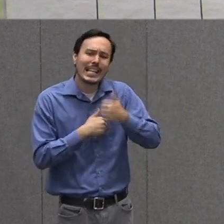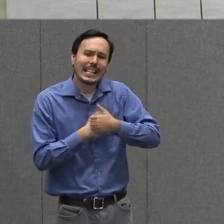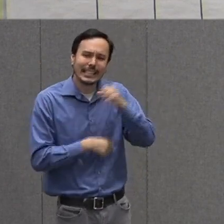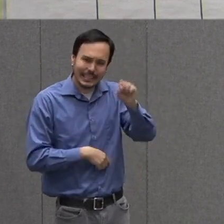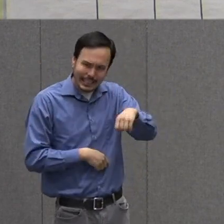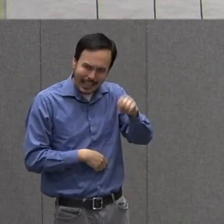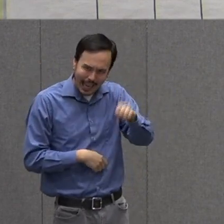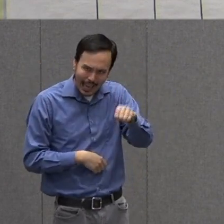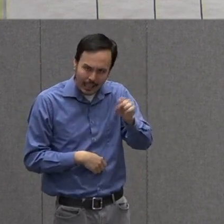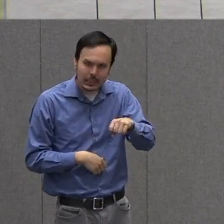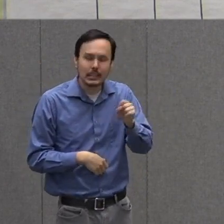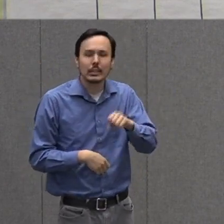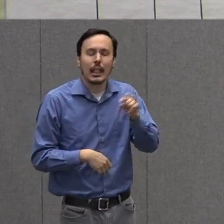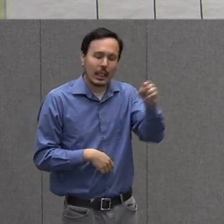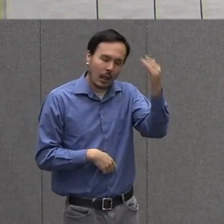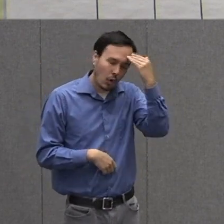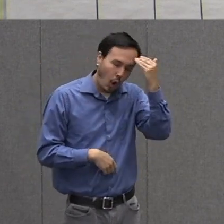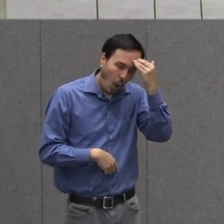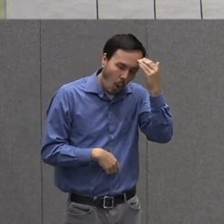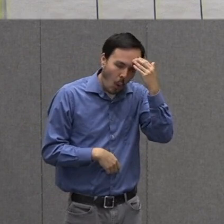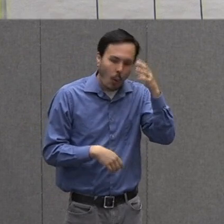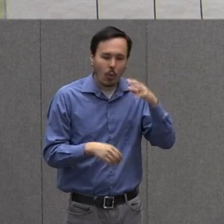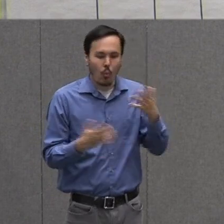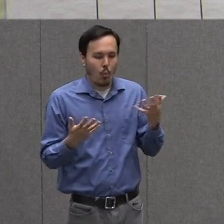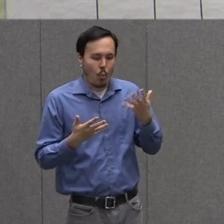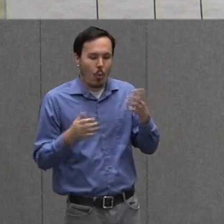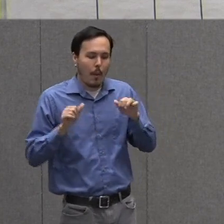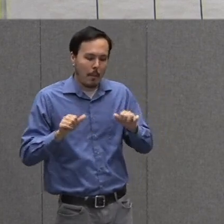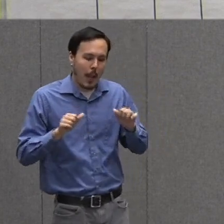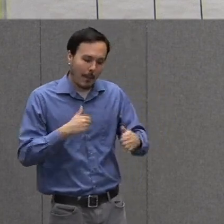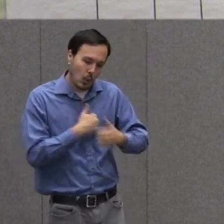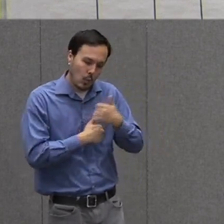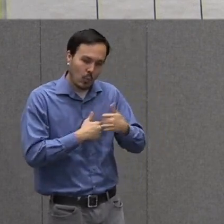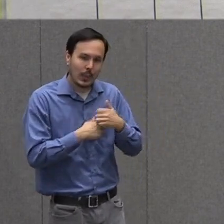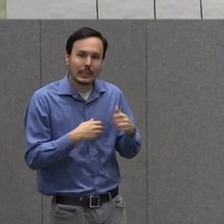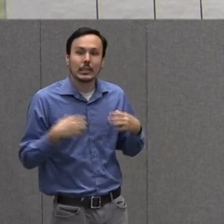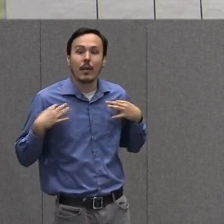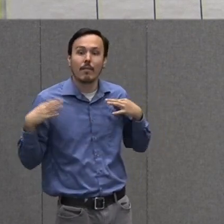in volunteering and they encounter those risks without fear.